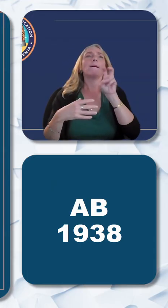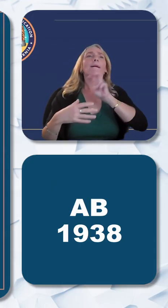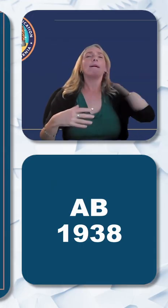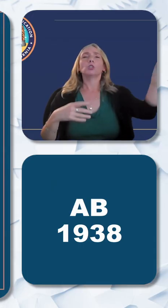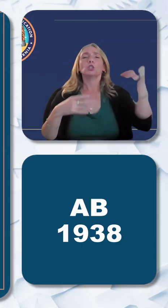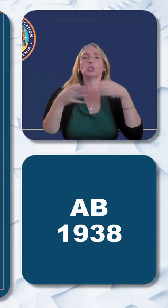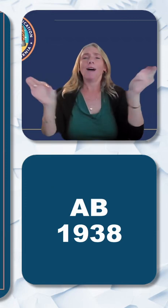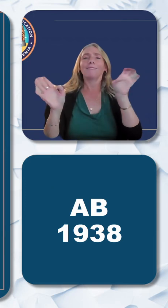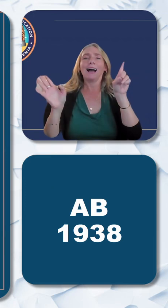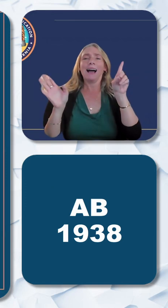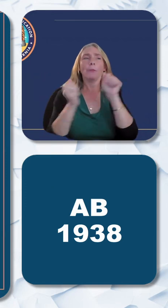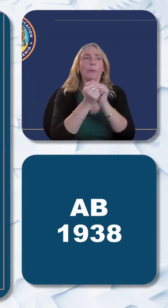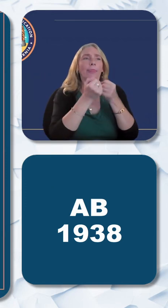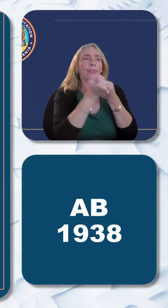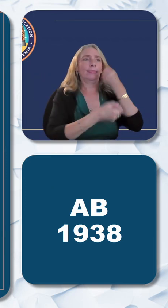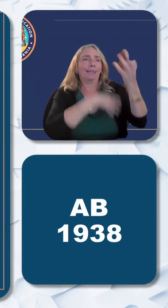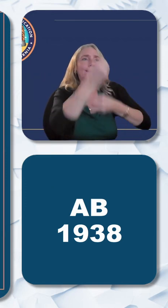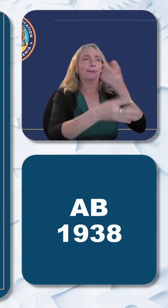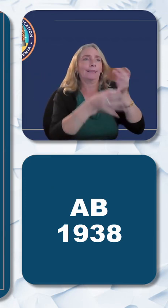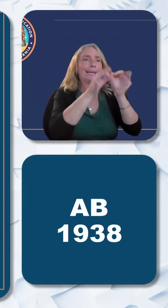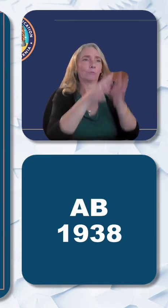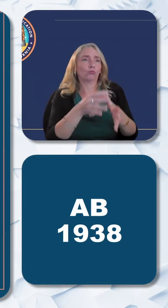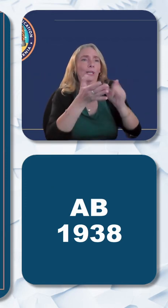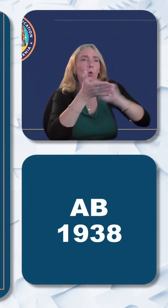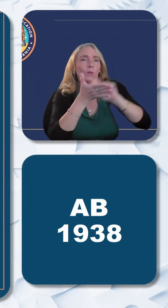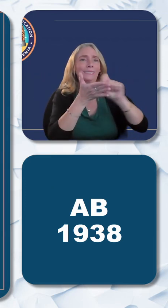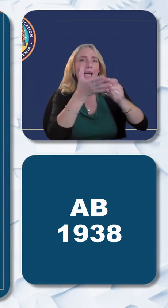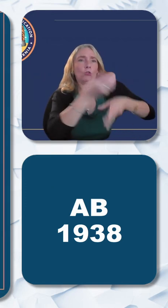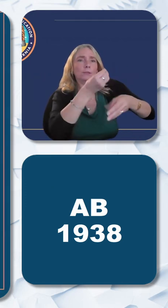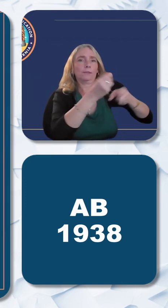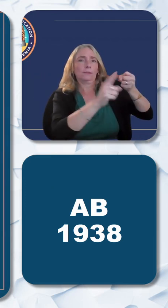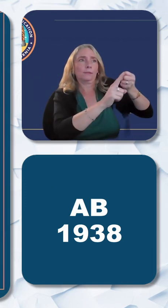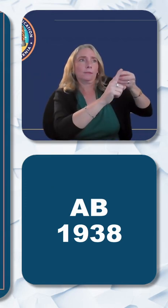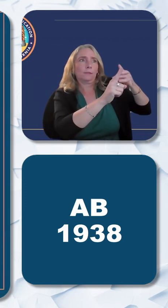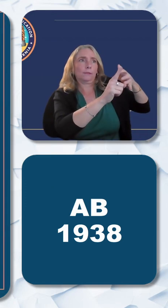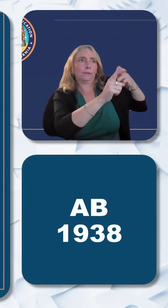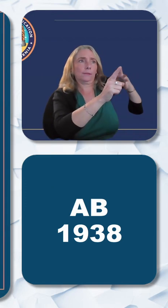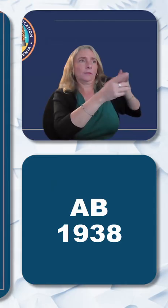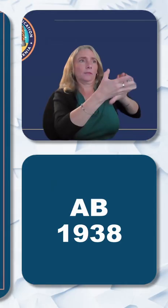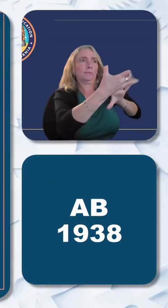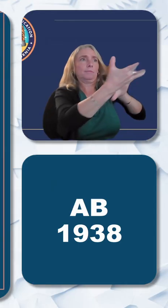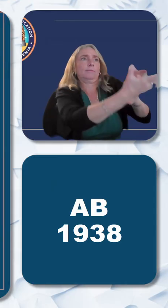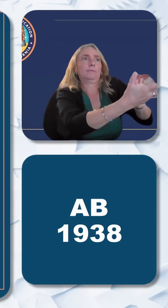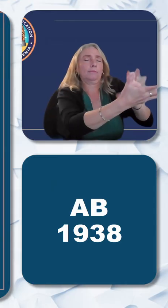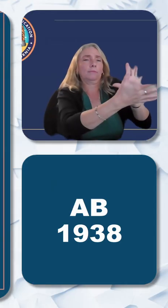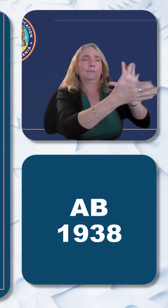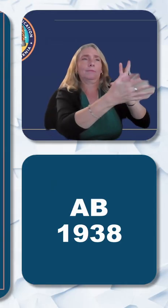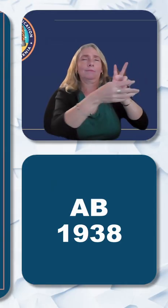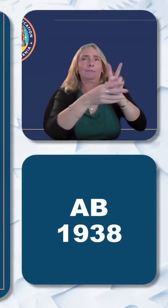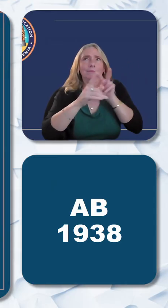before defaulting to general education with supports. And these supports would include interpreting services,